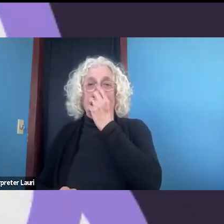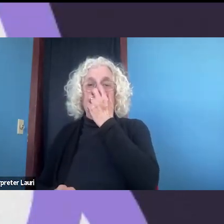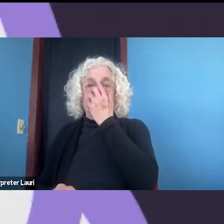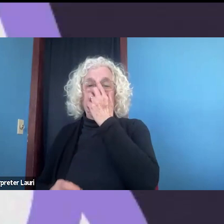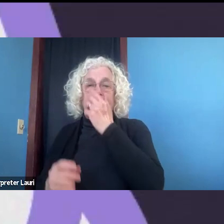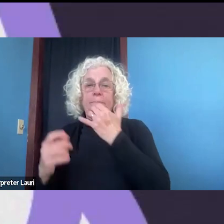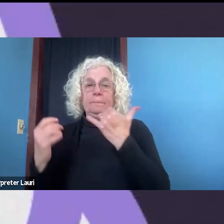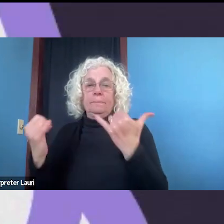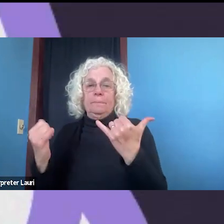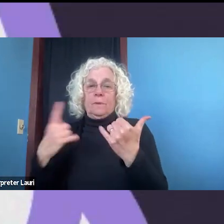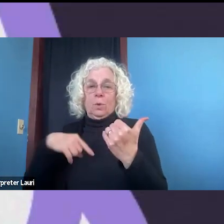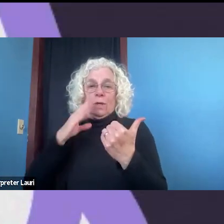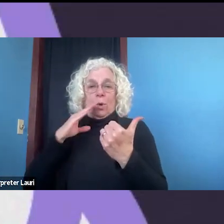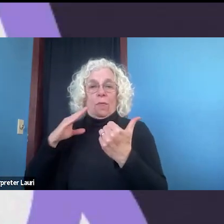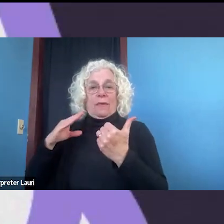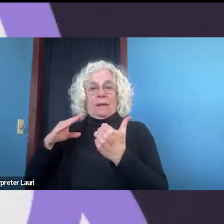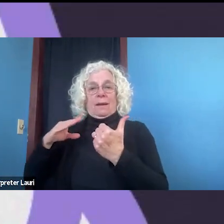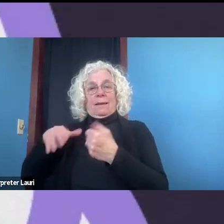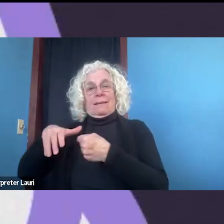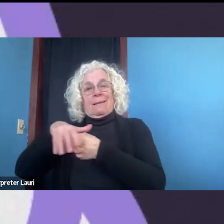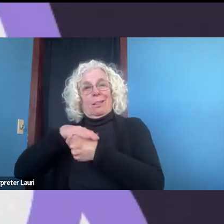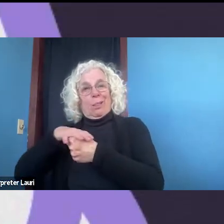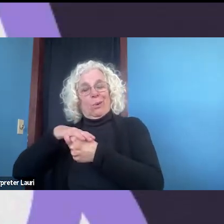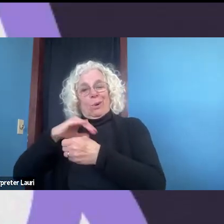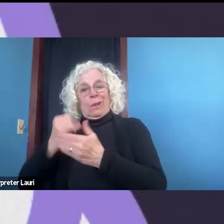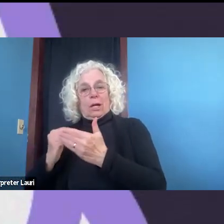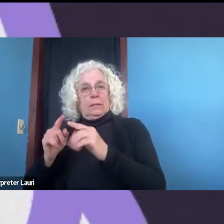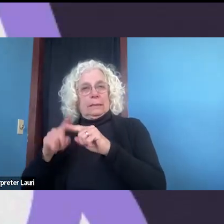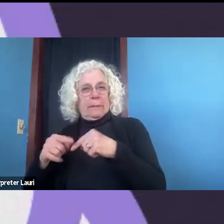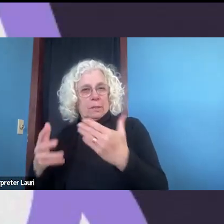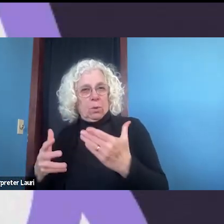and therefore how a local art agency shows up is dependent on needs and capacity.